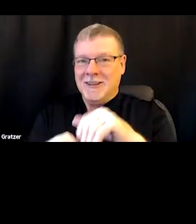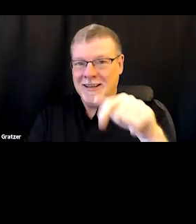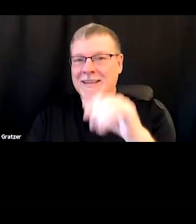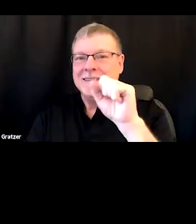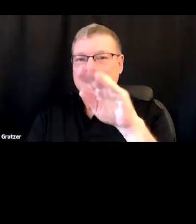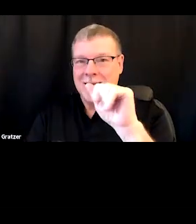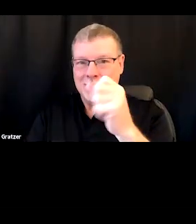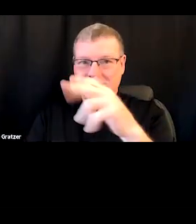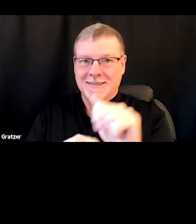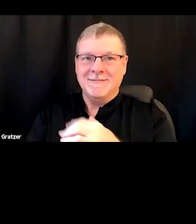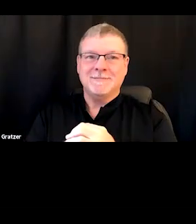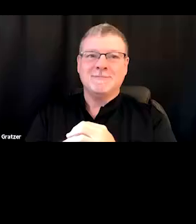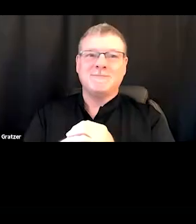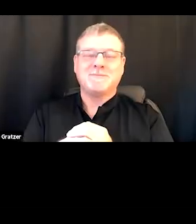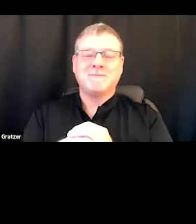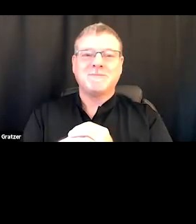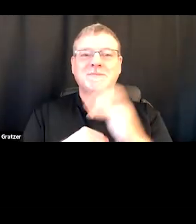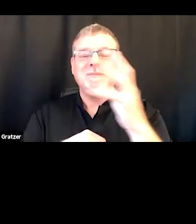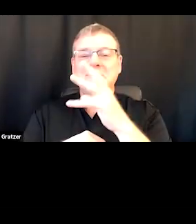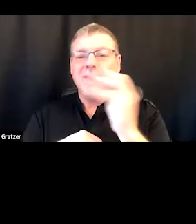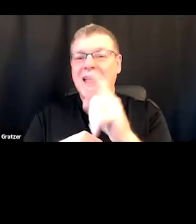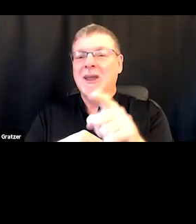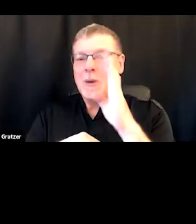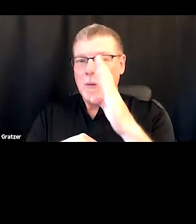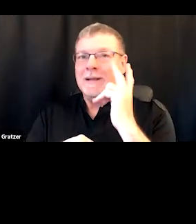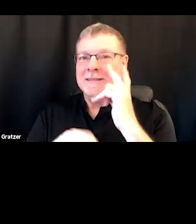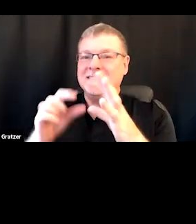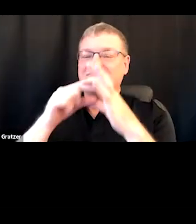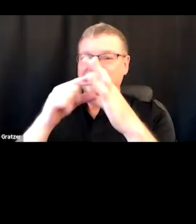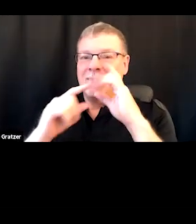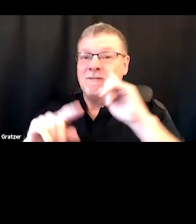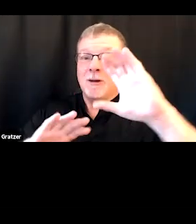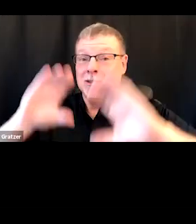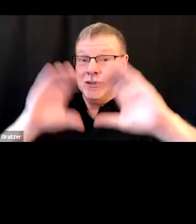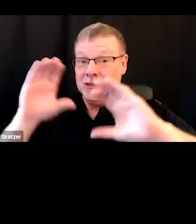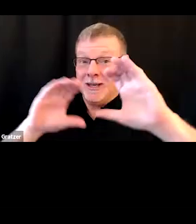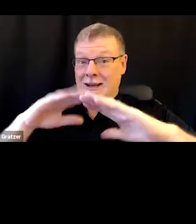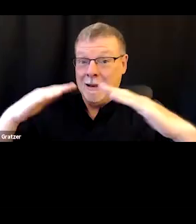in SAMHSA's GAINS Center. And you will see an icon for a chat box at the bottom of your screen.